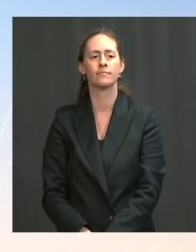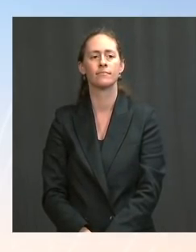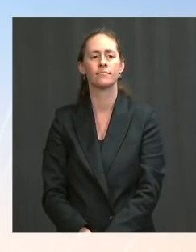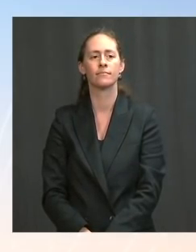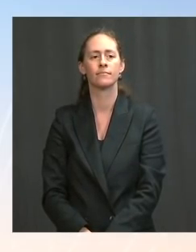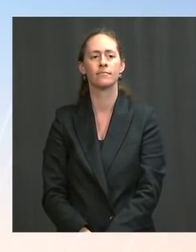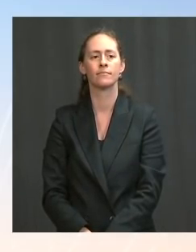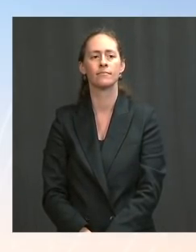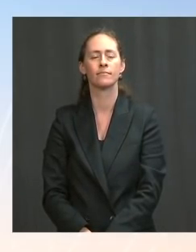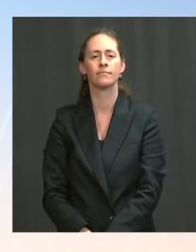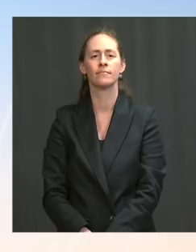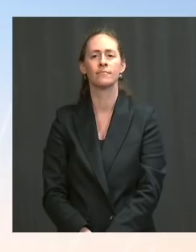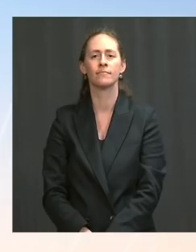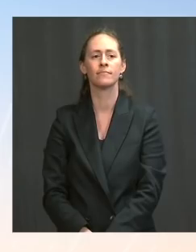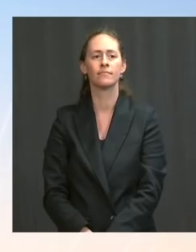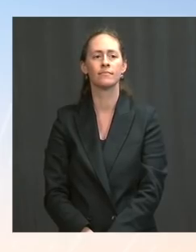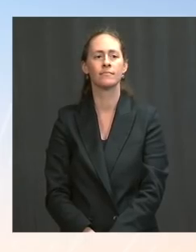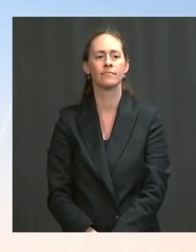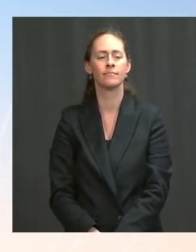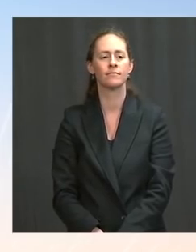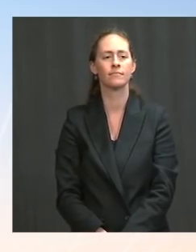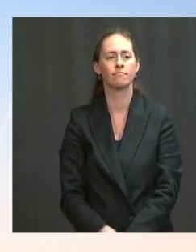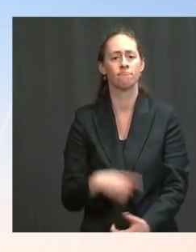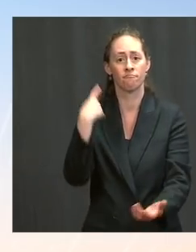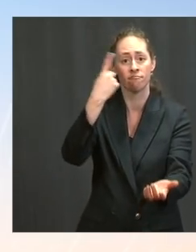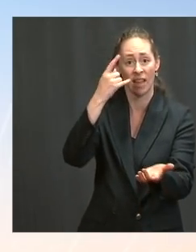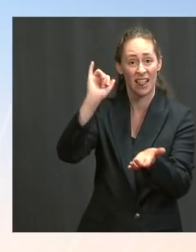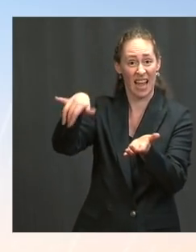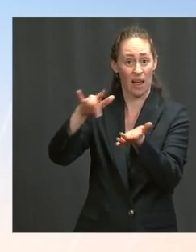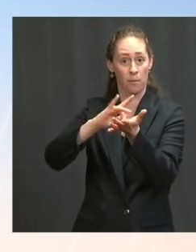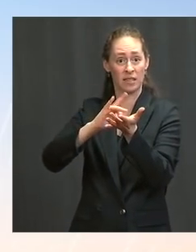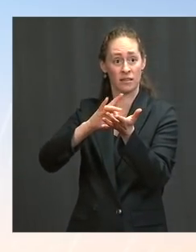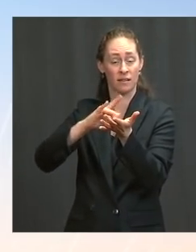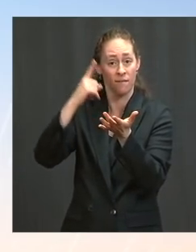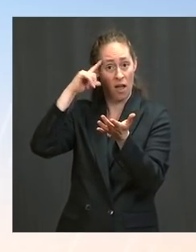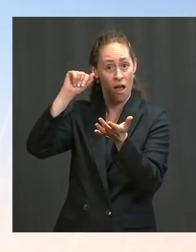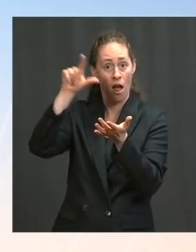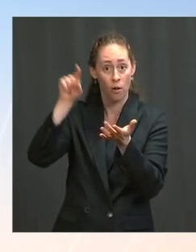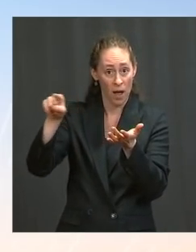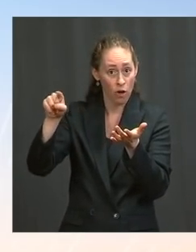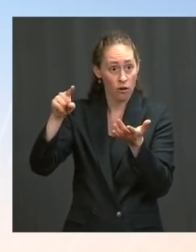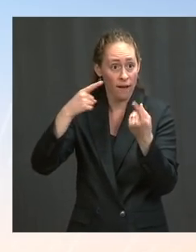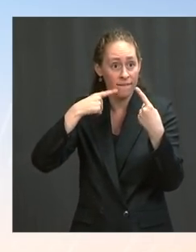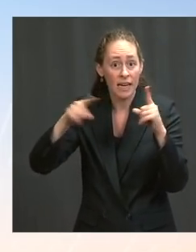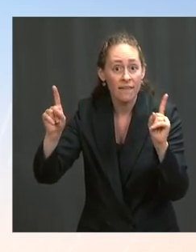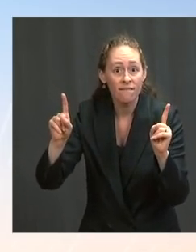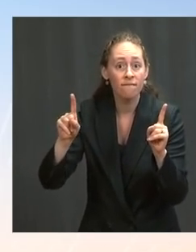whether the government would impose particular restrictions on access to it due to Medicare.